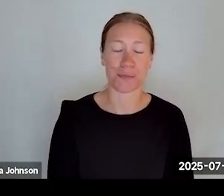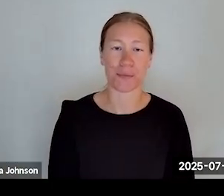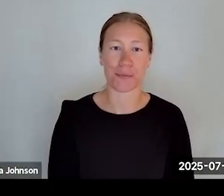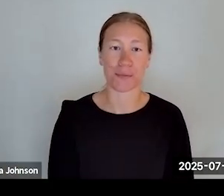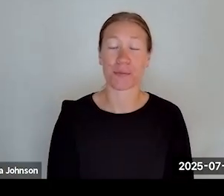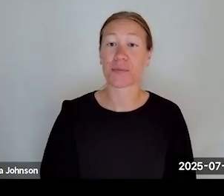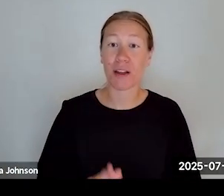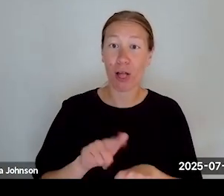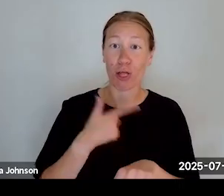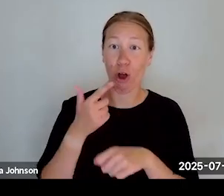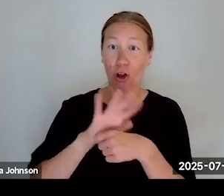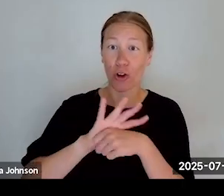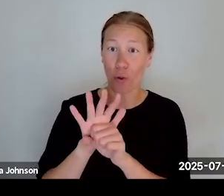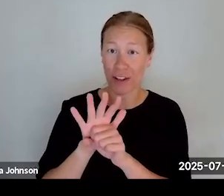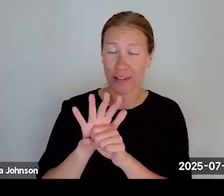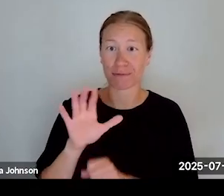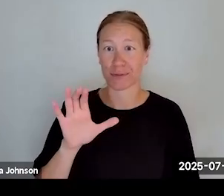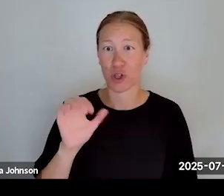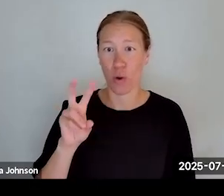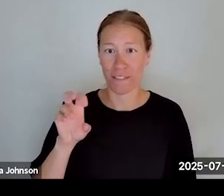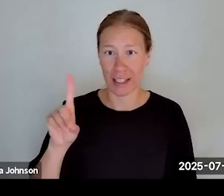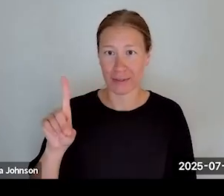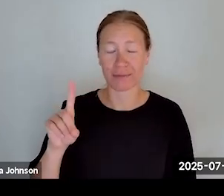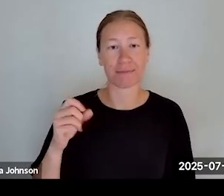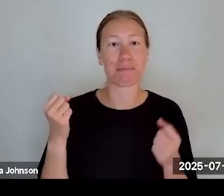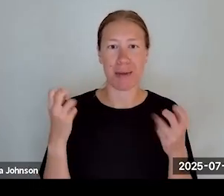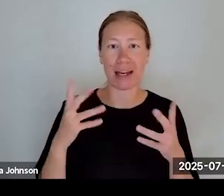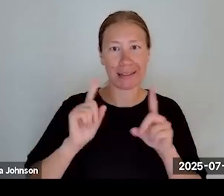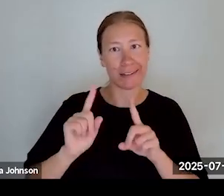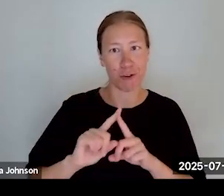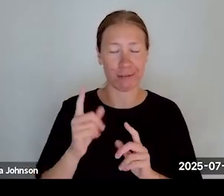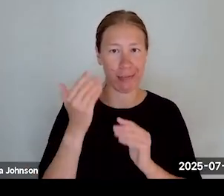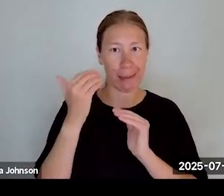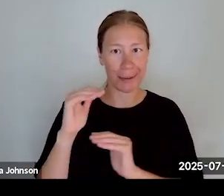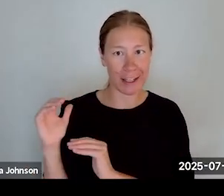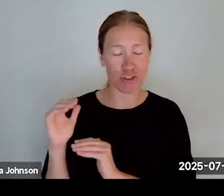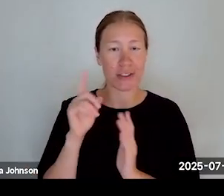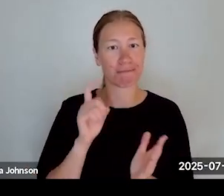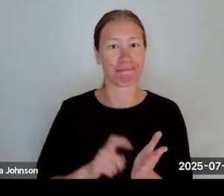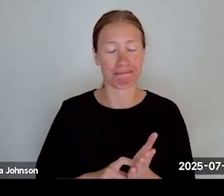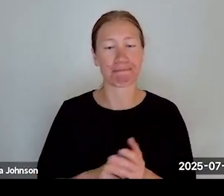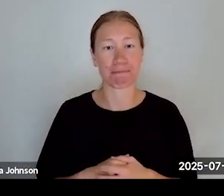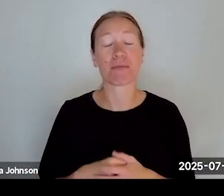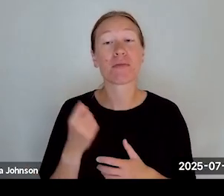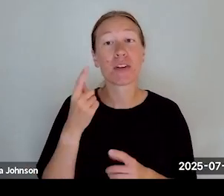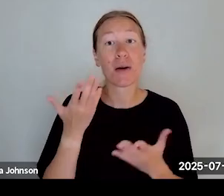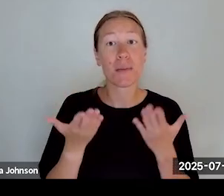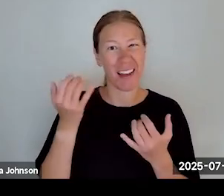Long COVID comes with a really wide range of limitations as well, so this is another instance where that individualized assessment